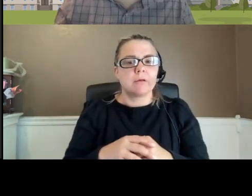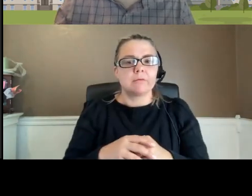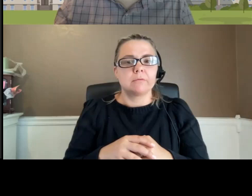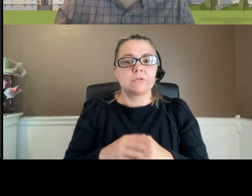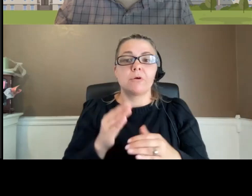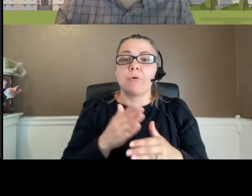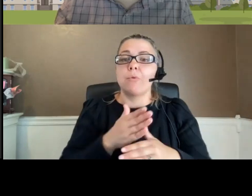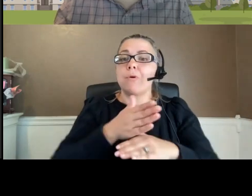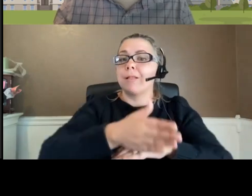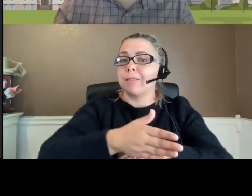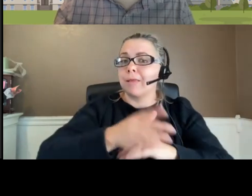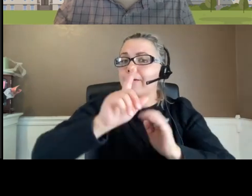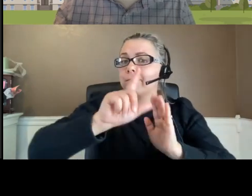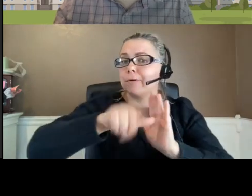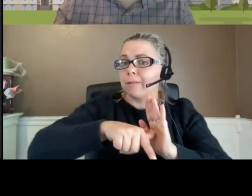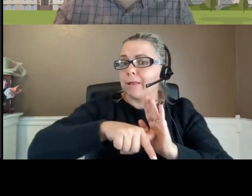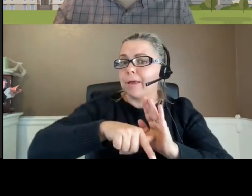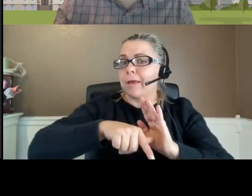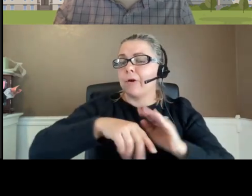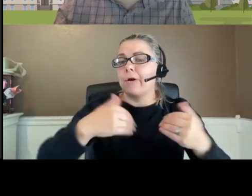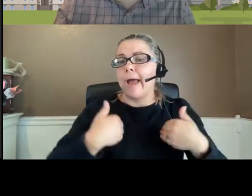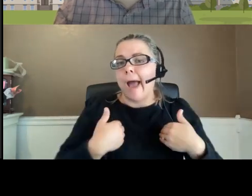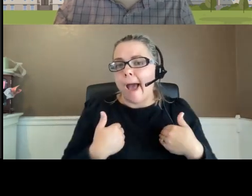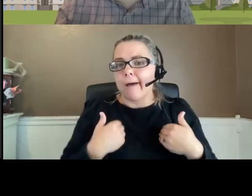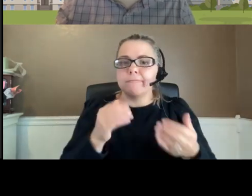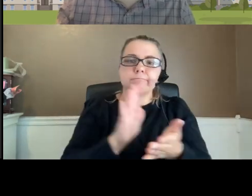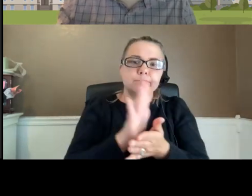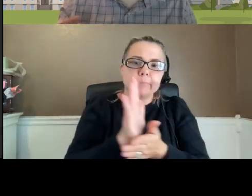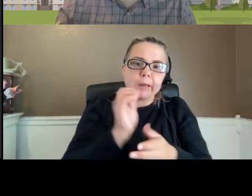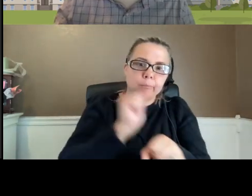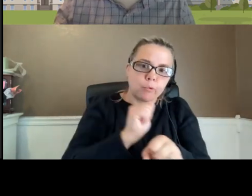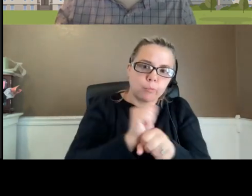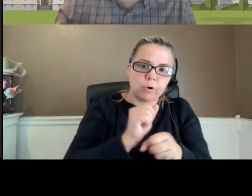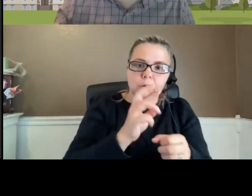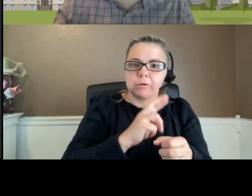be a documentation and reporting component to this and, you know, with that is going kind of